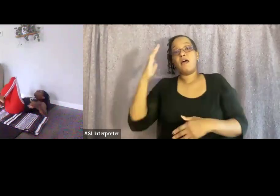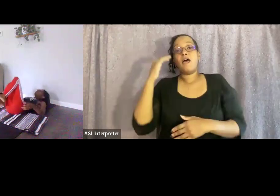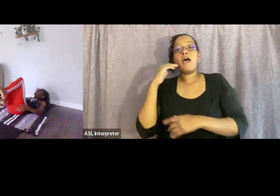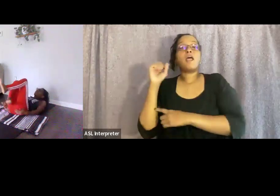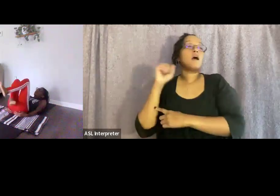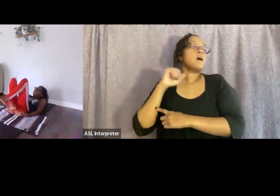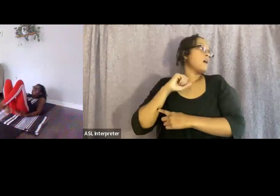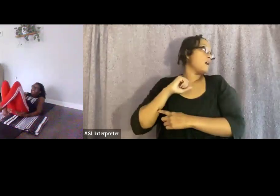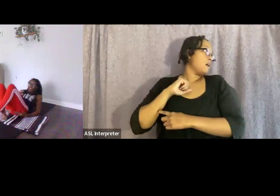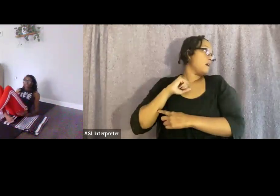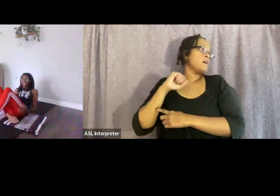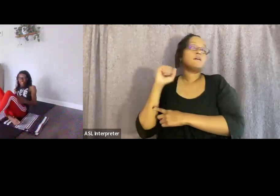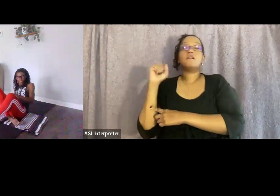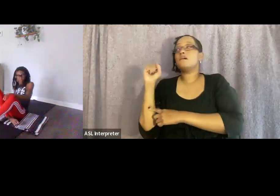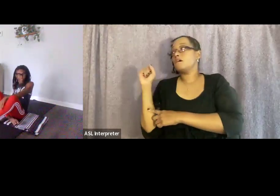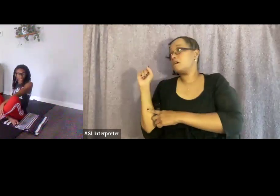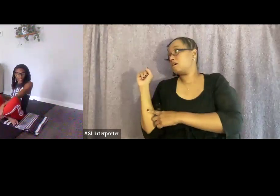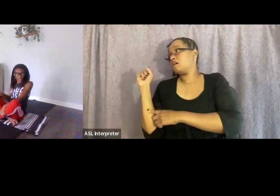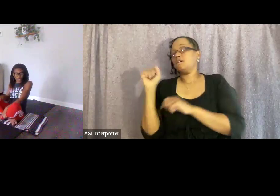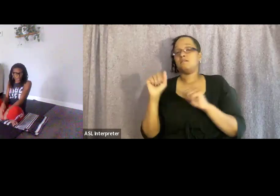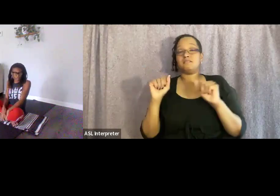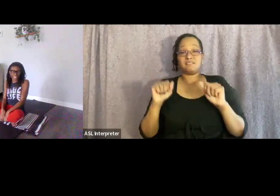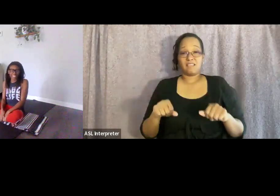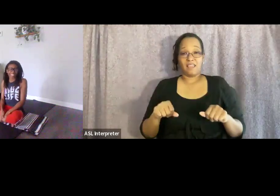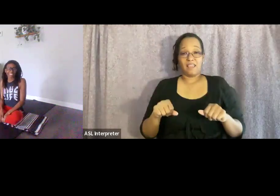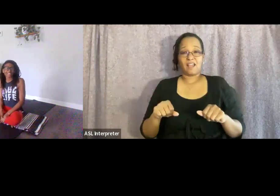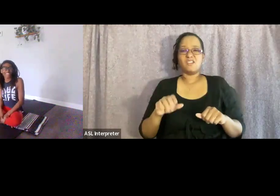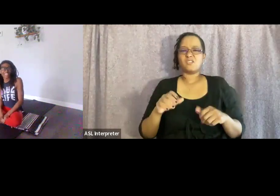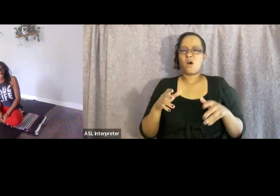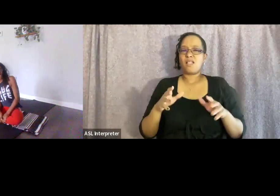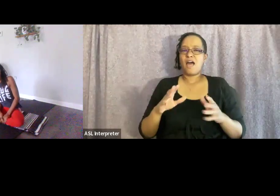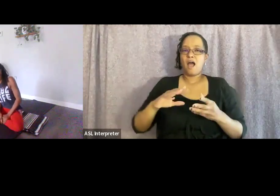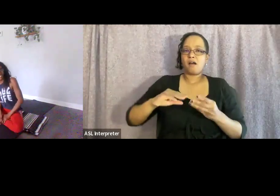Or if there's another way you'd like to find a twist on your back, I invite you to do that.